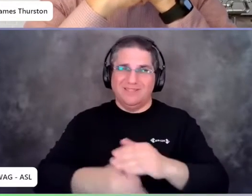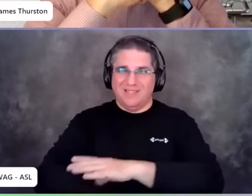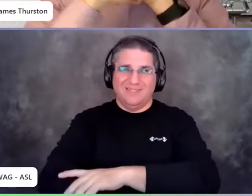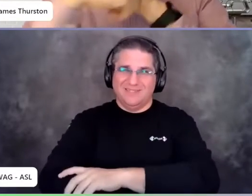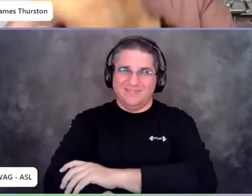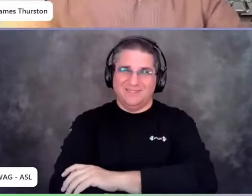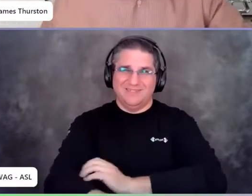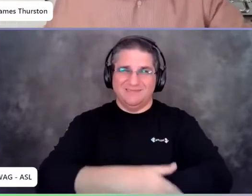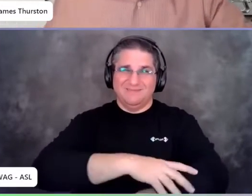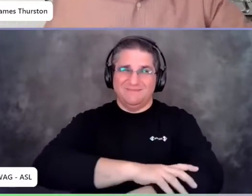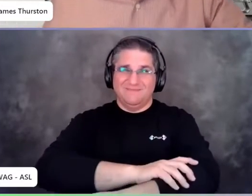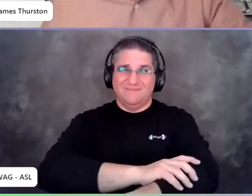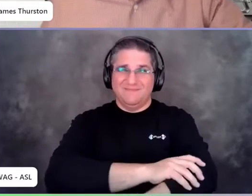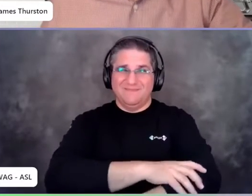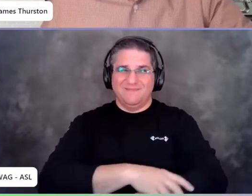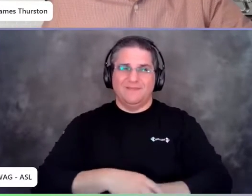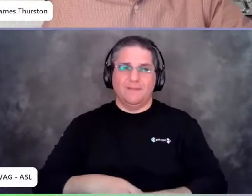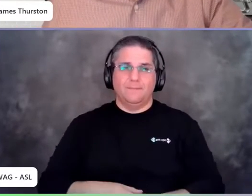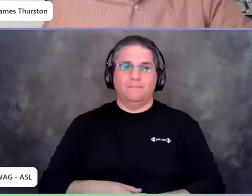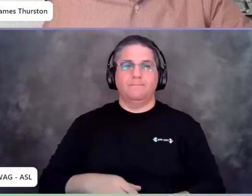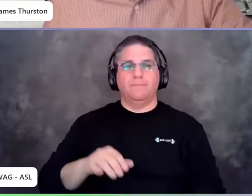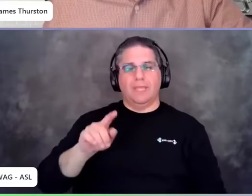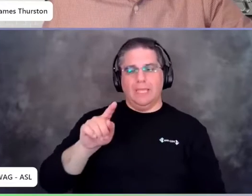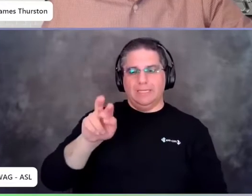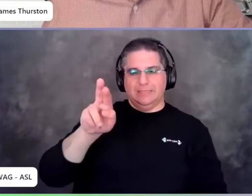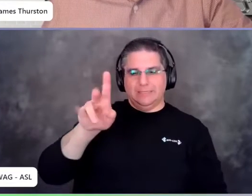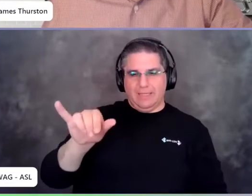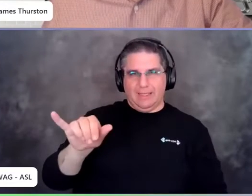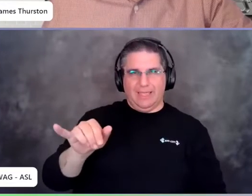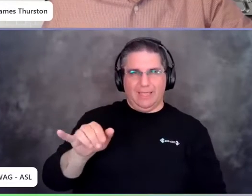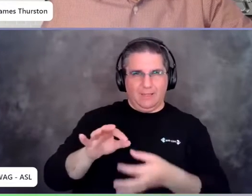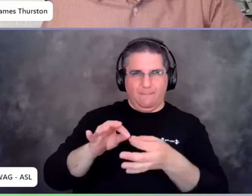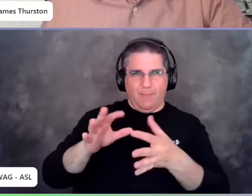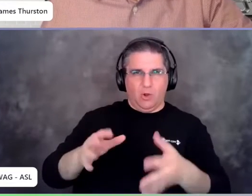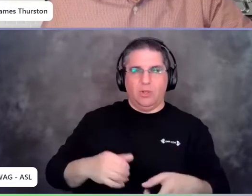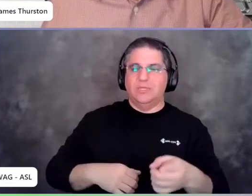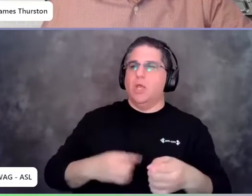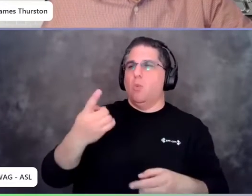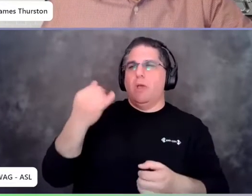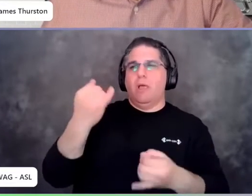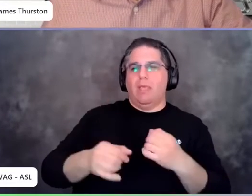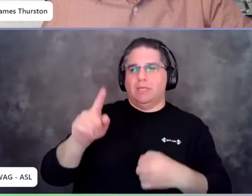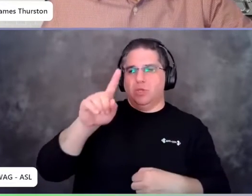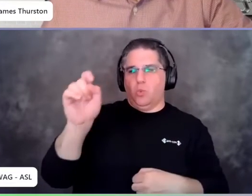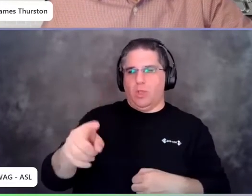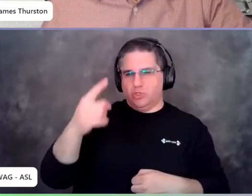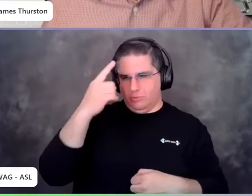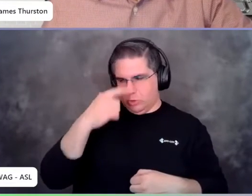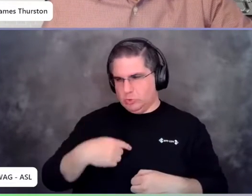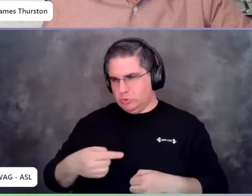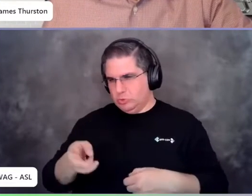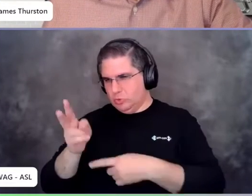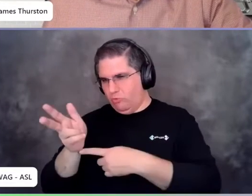and framework to meet your needs, and that's, I'll say it again, that's also one of the things I love about this process. [TILLY] I'm going to give you